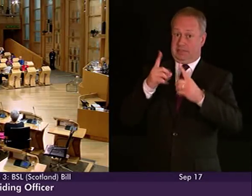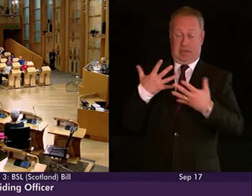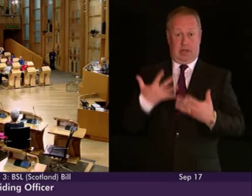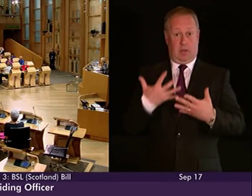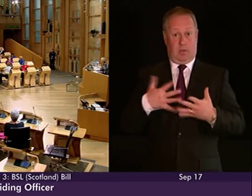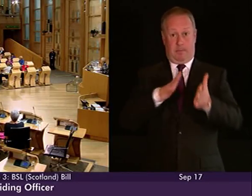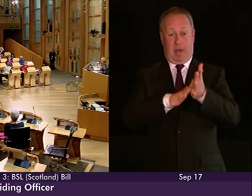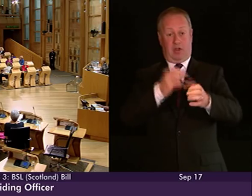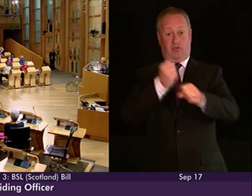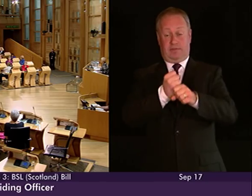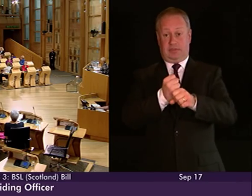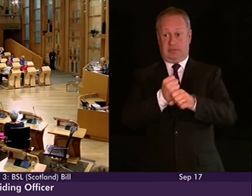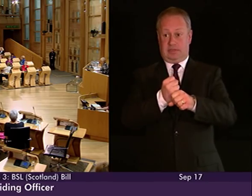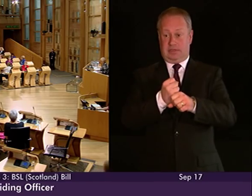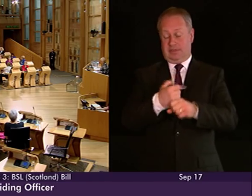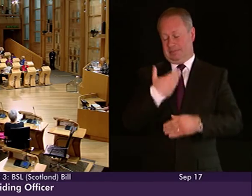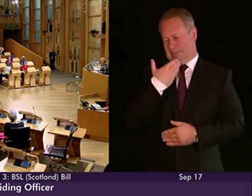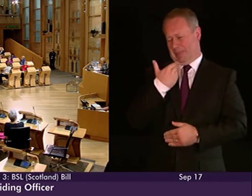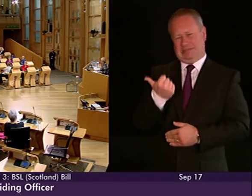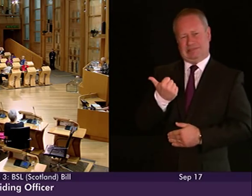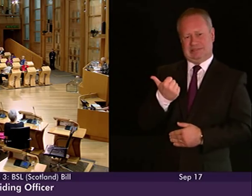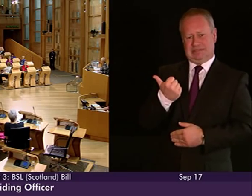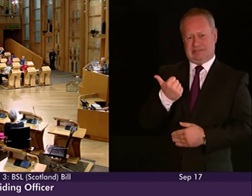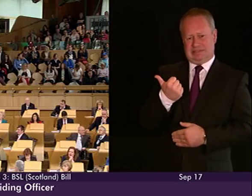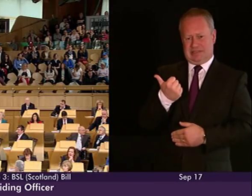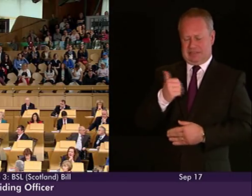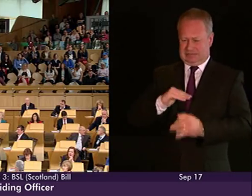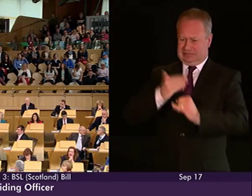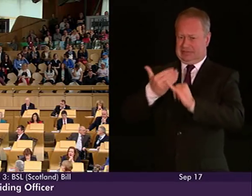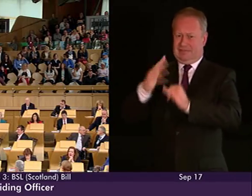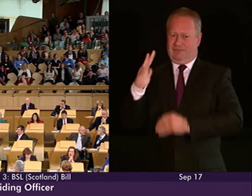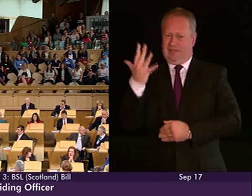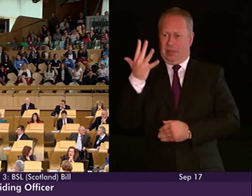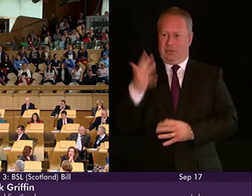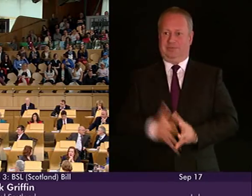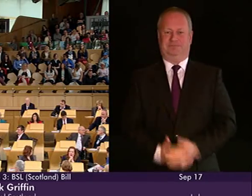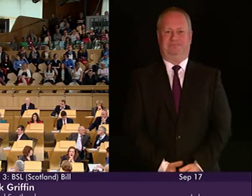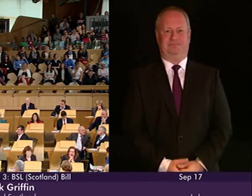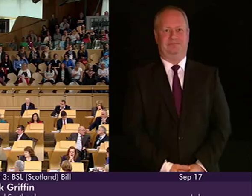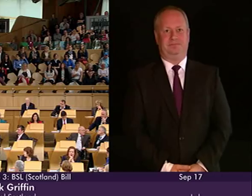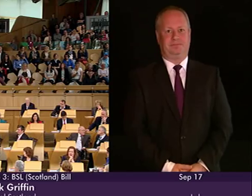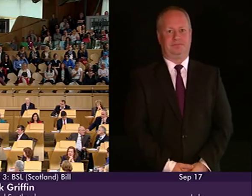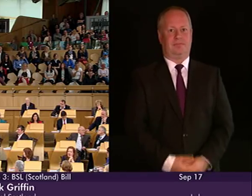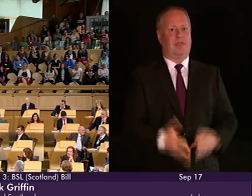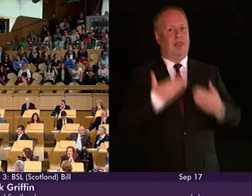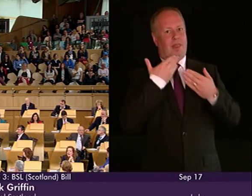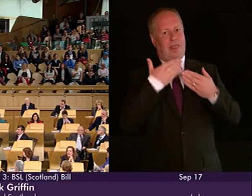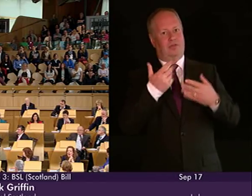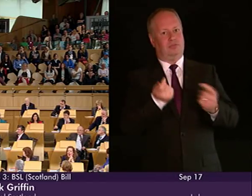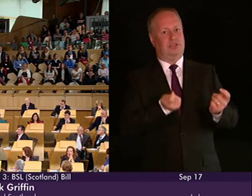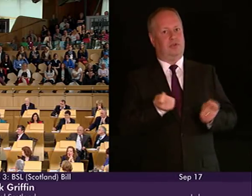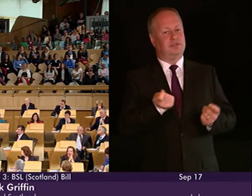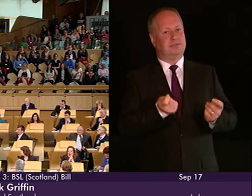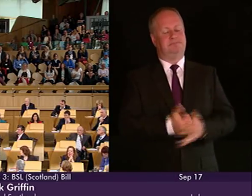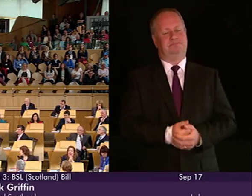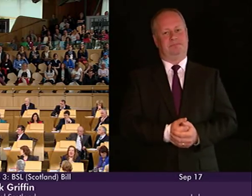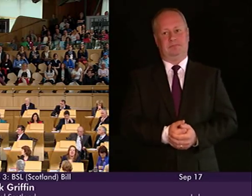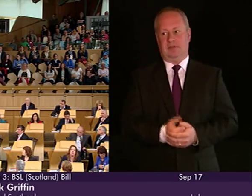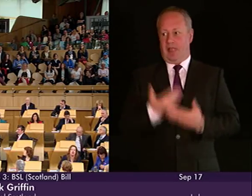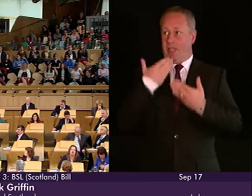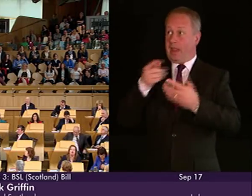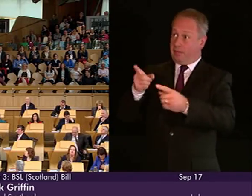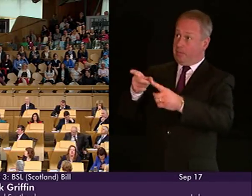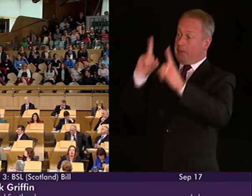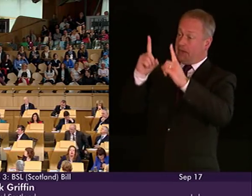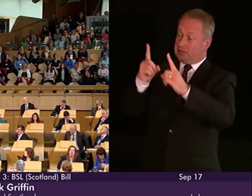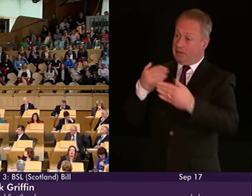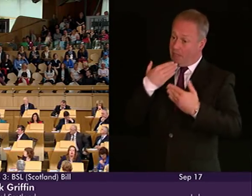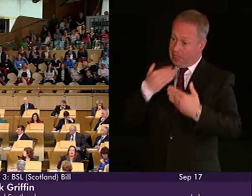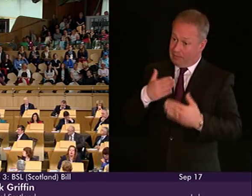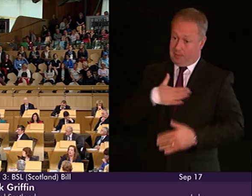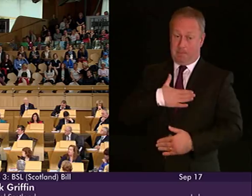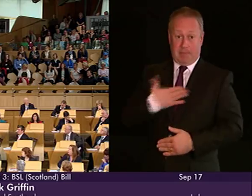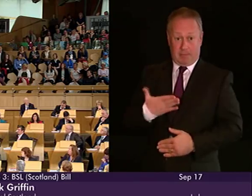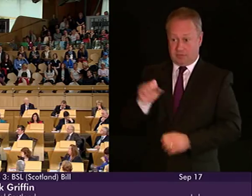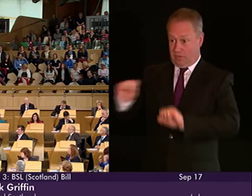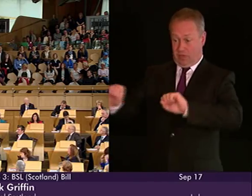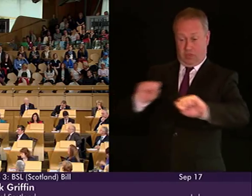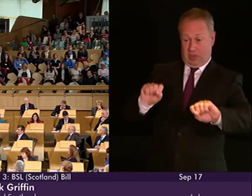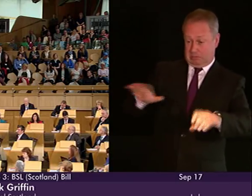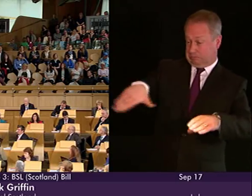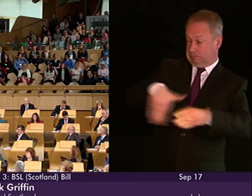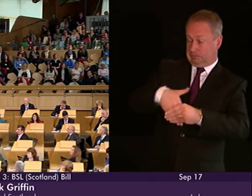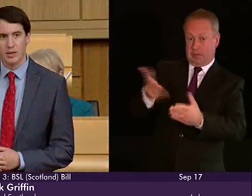Mark Griffin: I thank the minister and members for their valuable contributions to the debate,